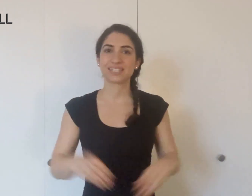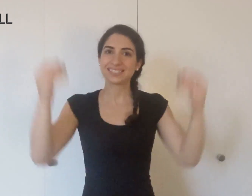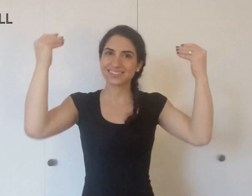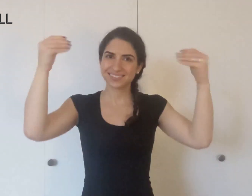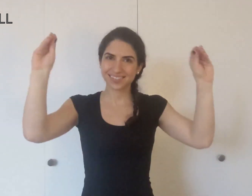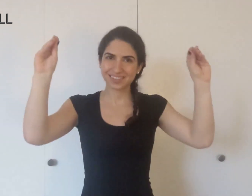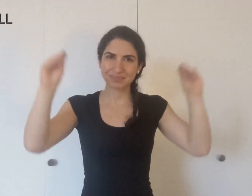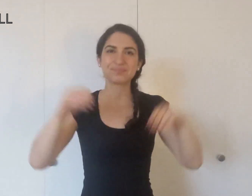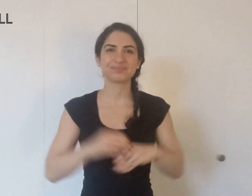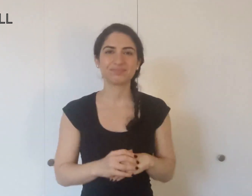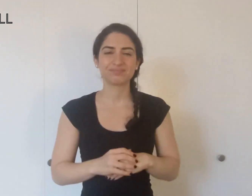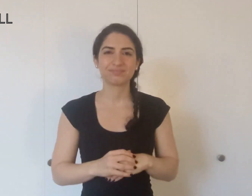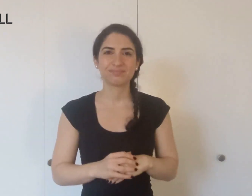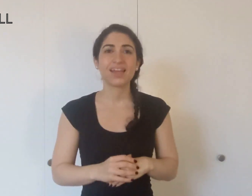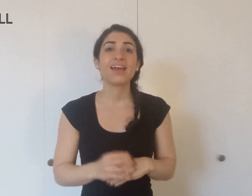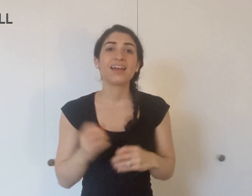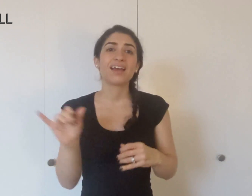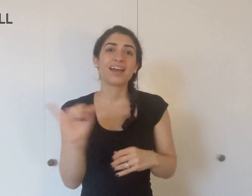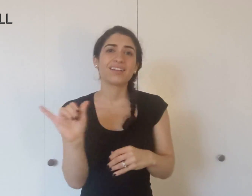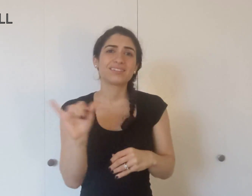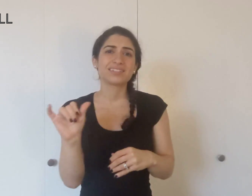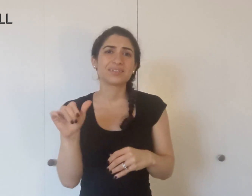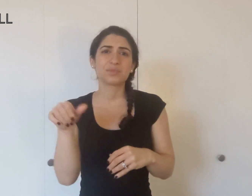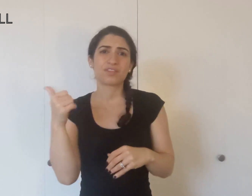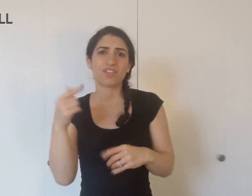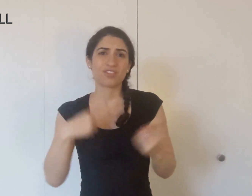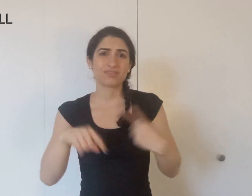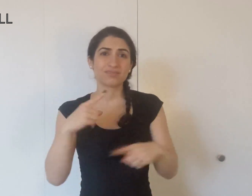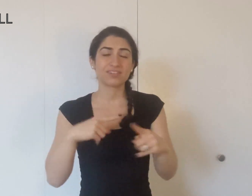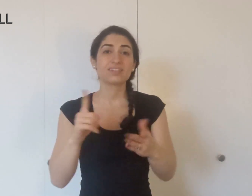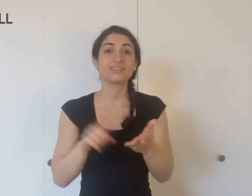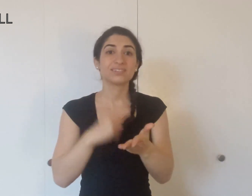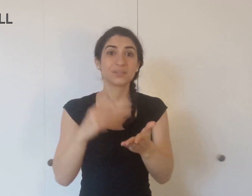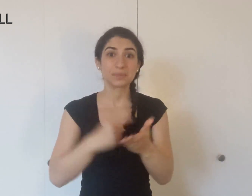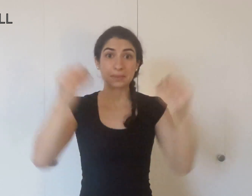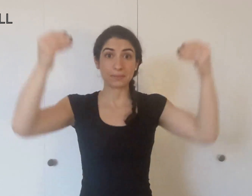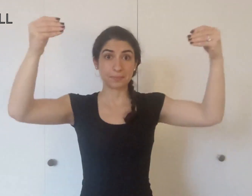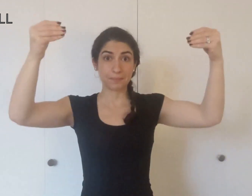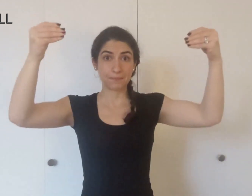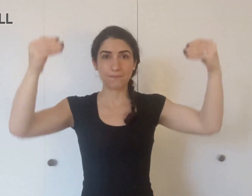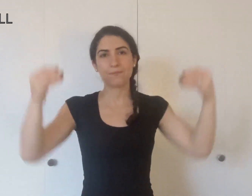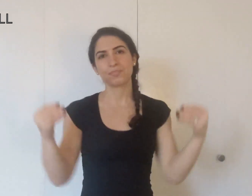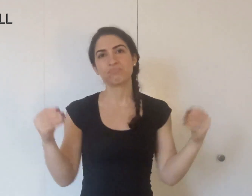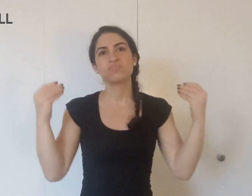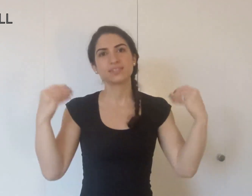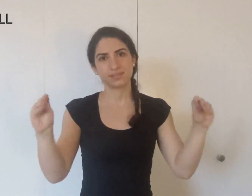SELL It's similar to other signs, where sometimes they're not held up here;